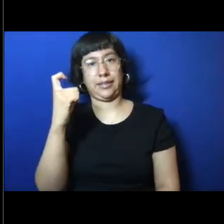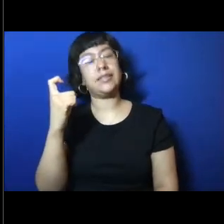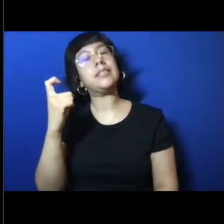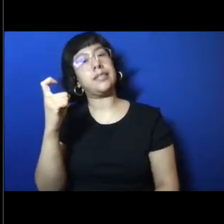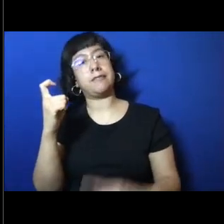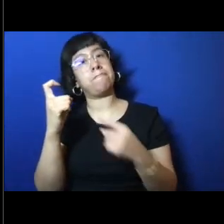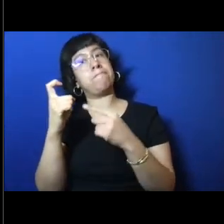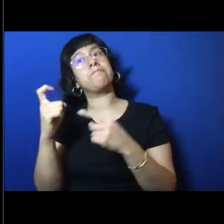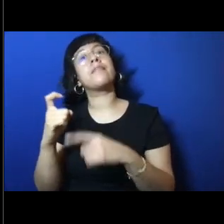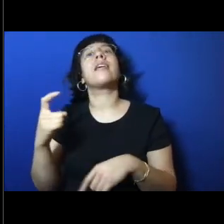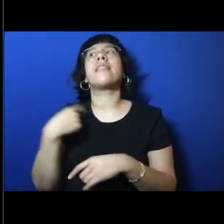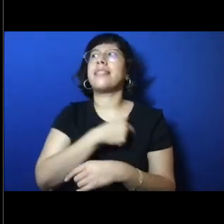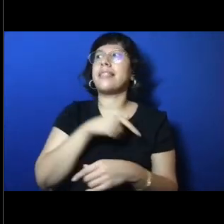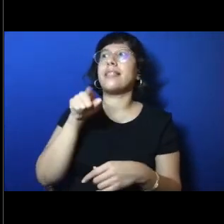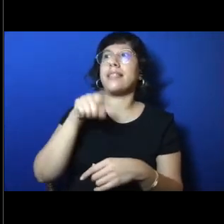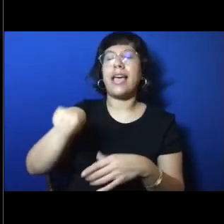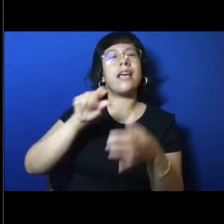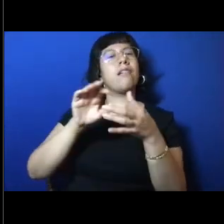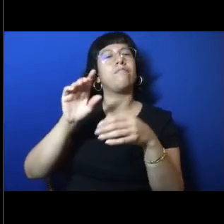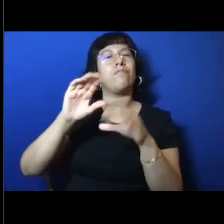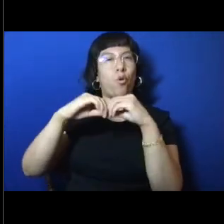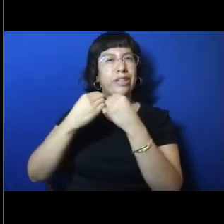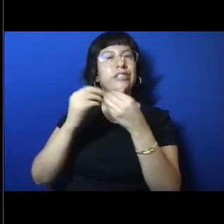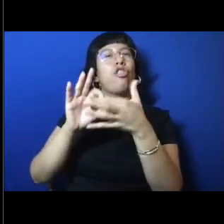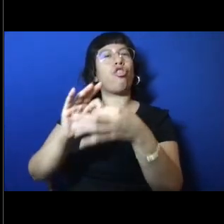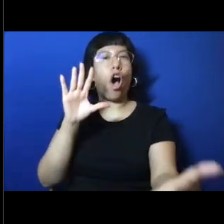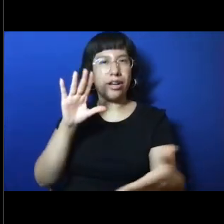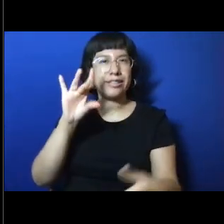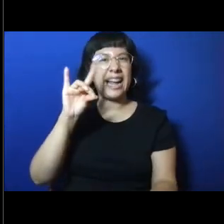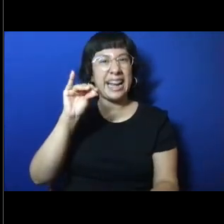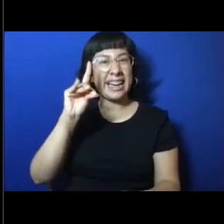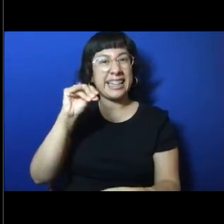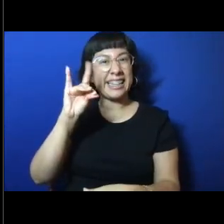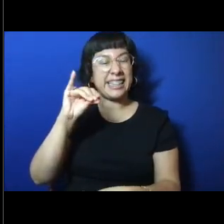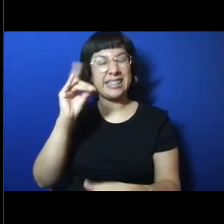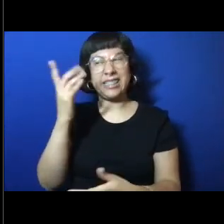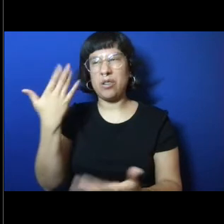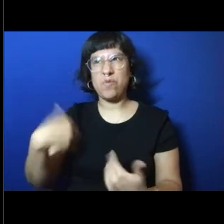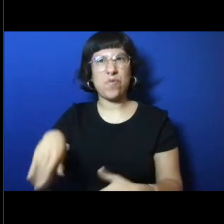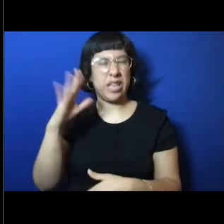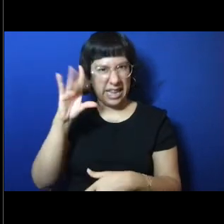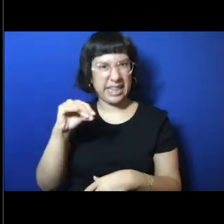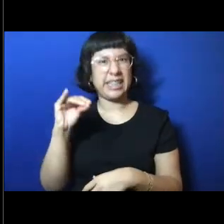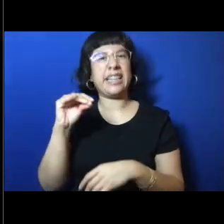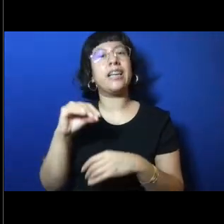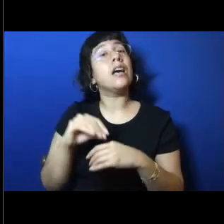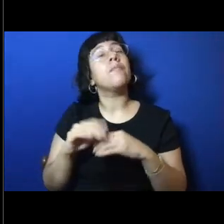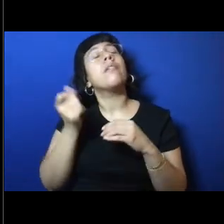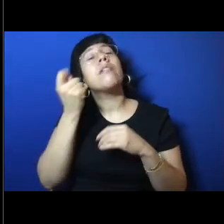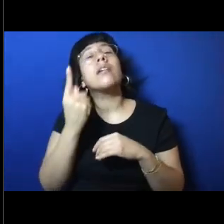have been launching satellites 80 at a time which is phenomenal, but these are tiny satellites. And we're going to talk about those in a little bit.